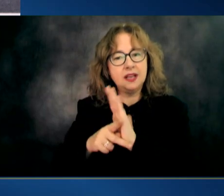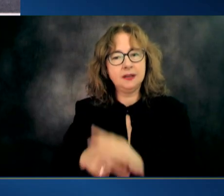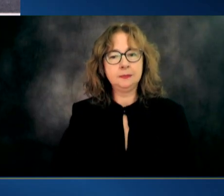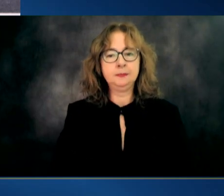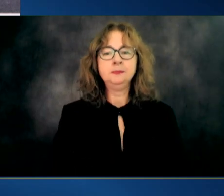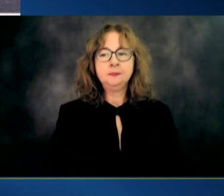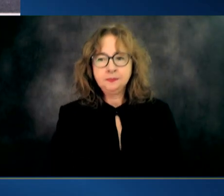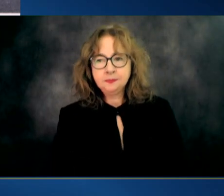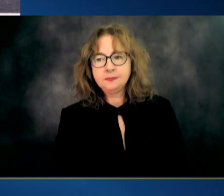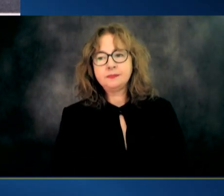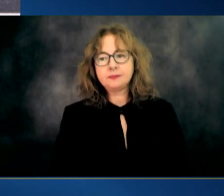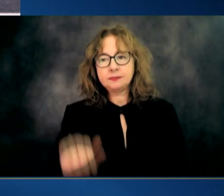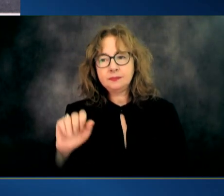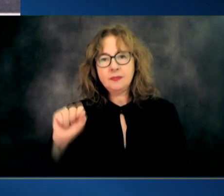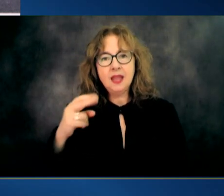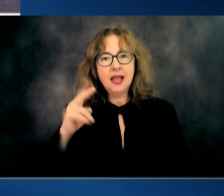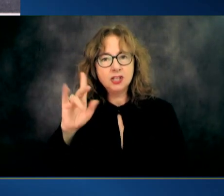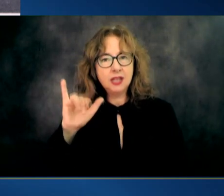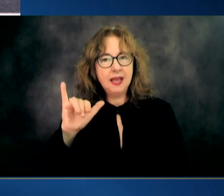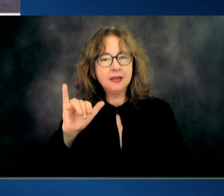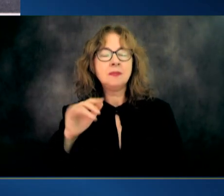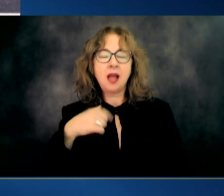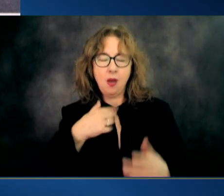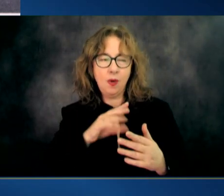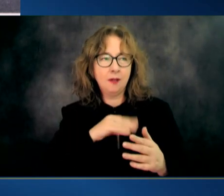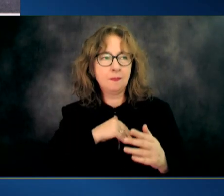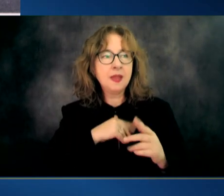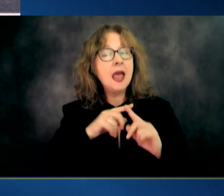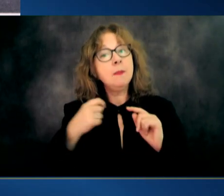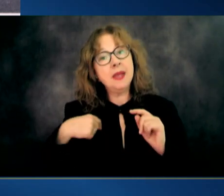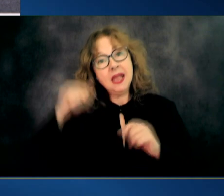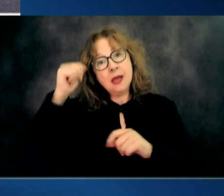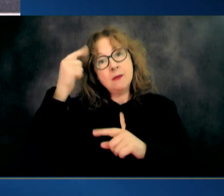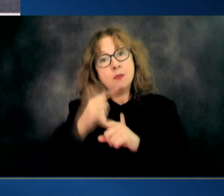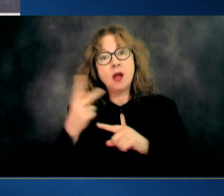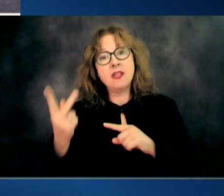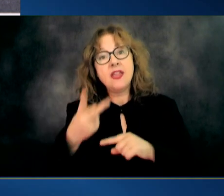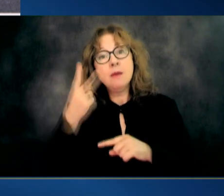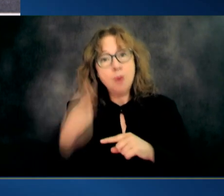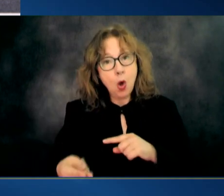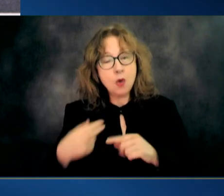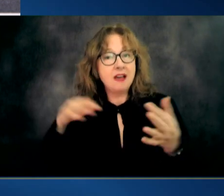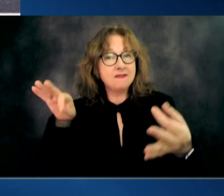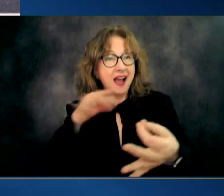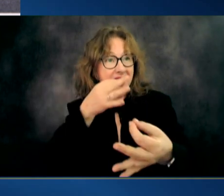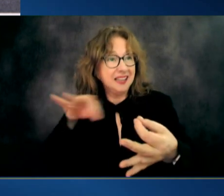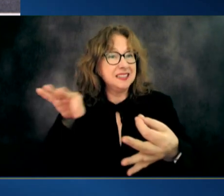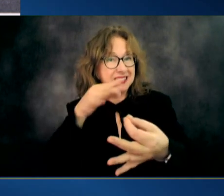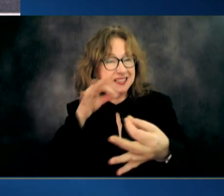I were violinist, and our violin teacher told us, if she had no comment for us, it means we weren't ready. We weren't prepared. We didn't show up prepared.